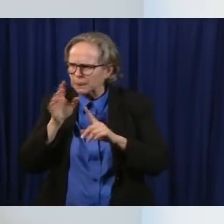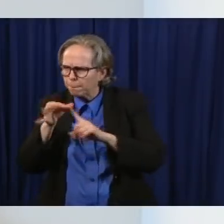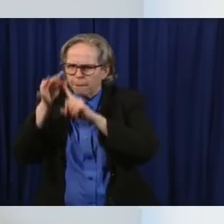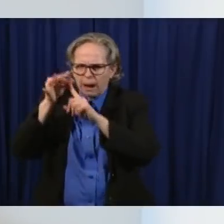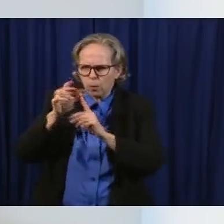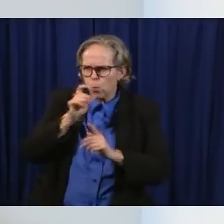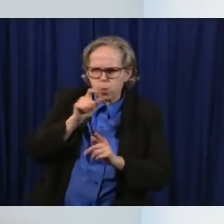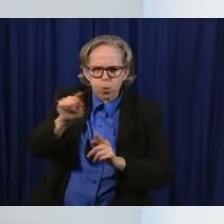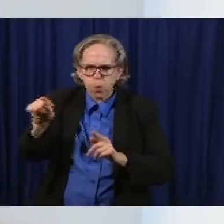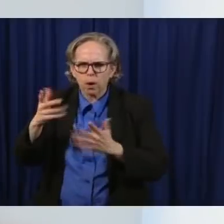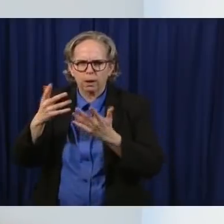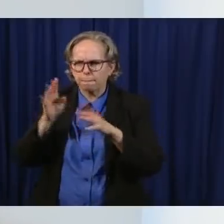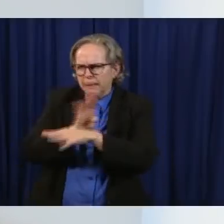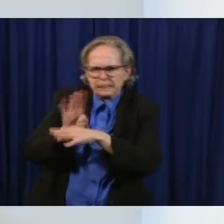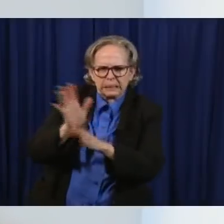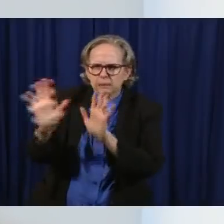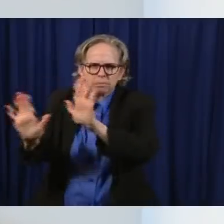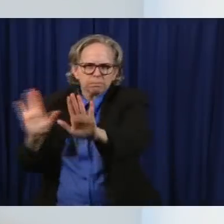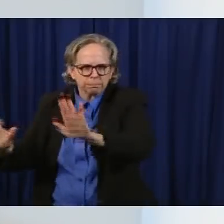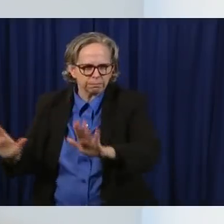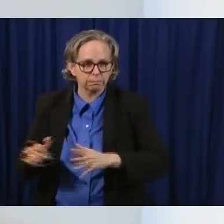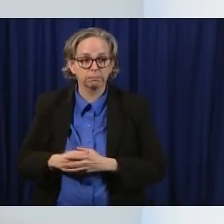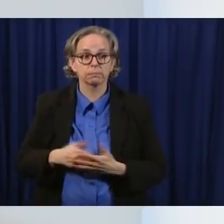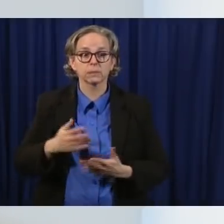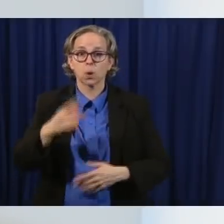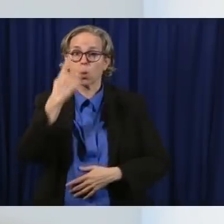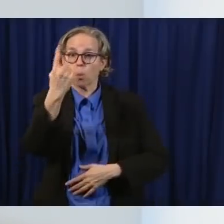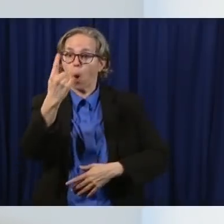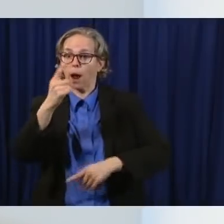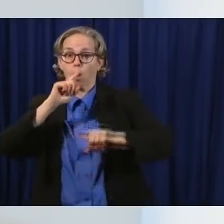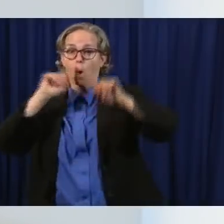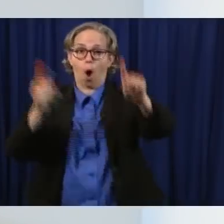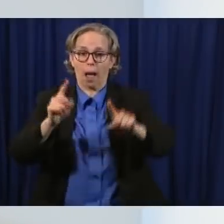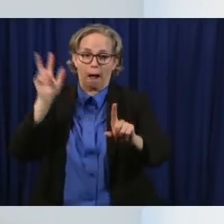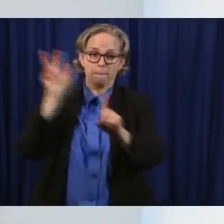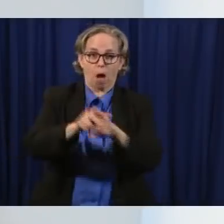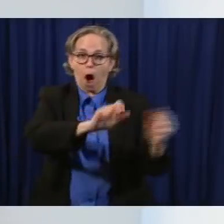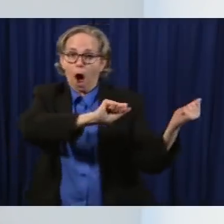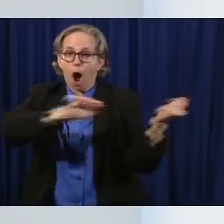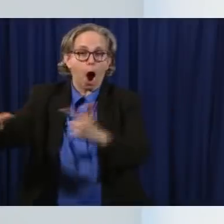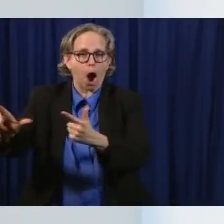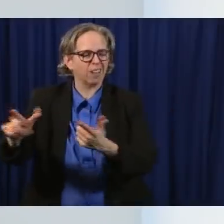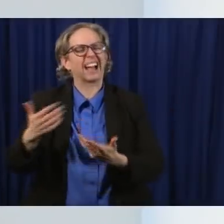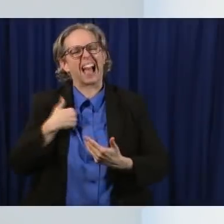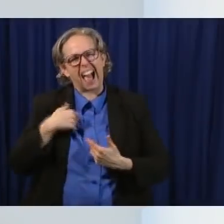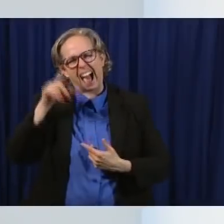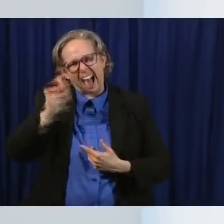WHEN WE WEAR THESE MASKS. WE ALSO WANT TO BE REASONABLE. IT IS VERY DIFFICULT THING TO